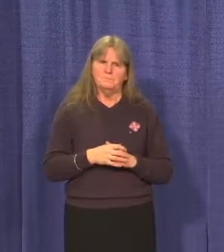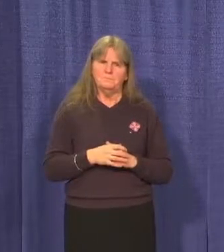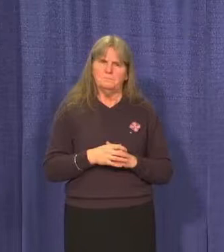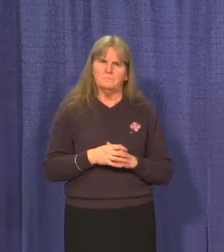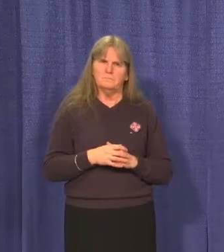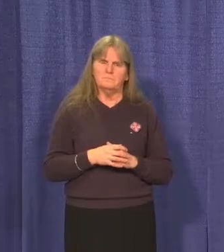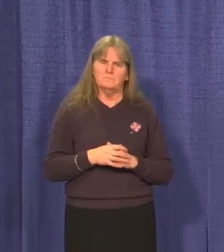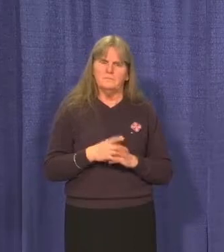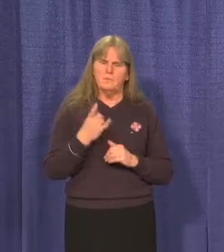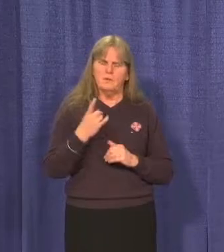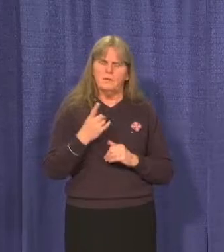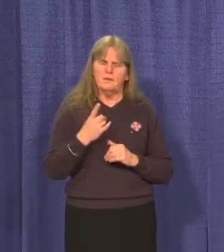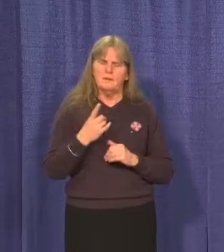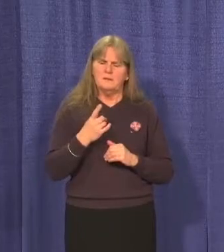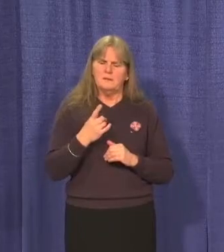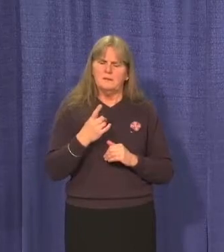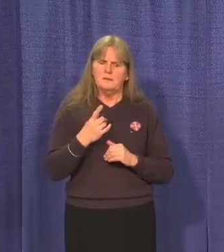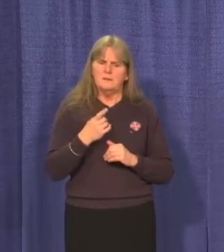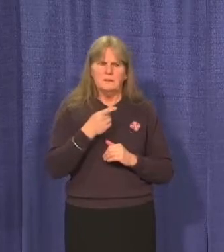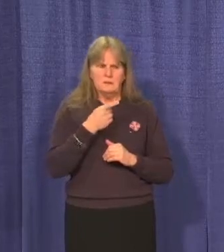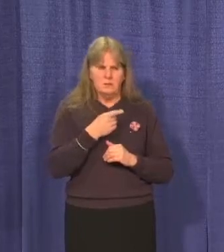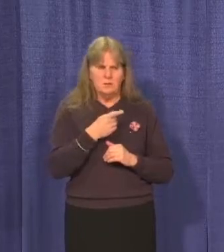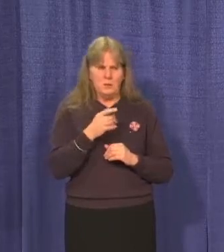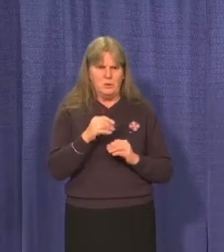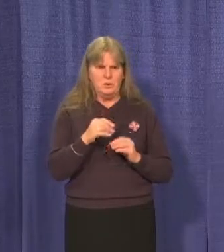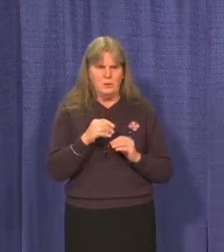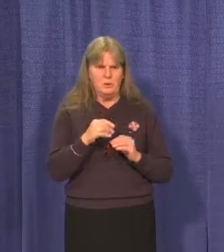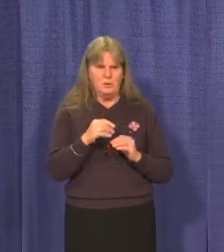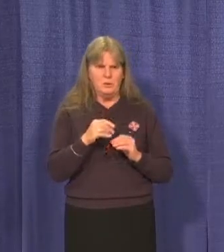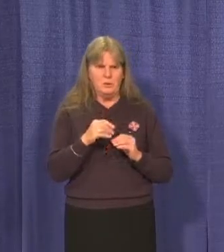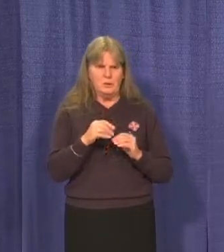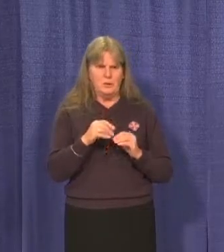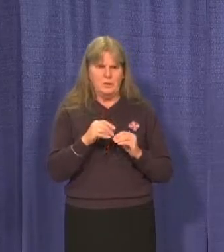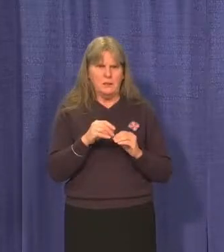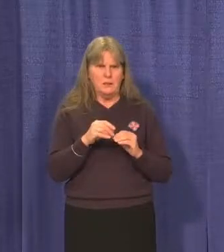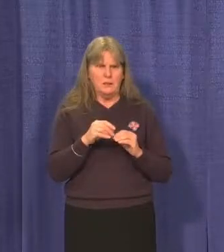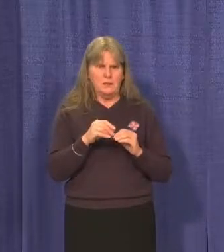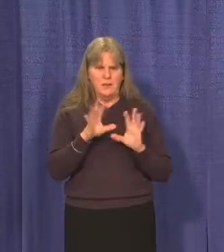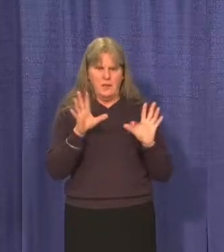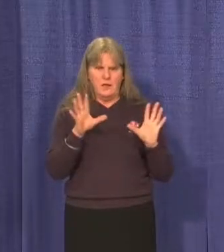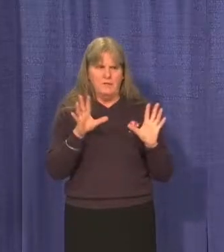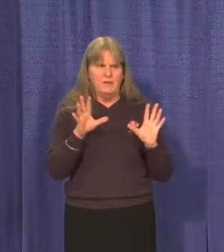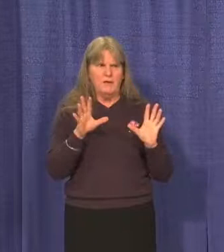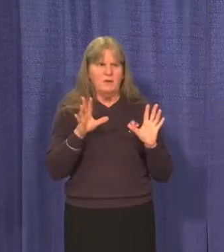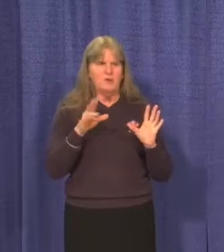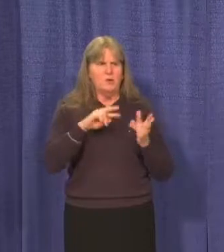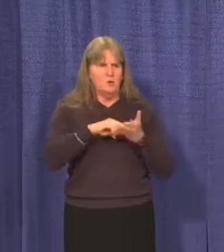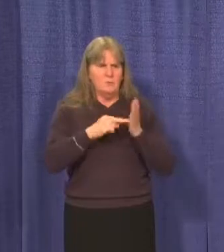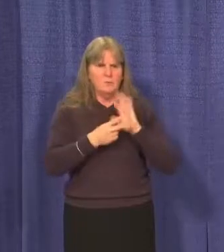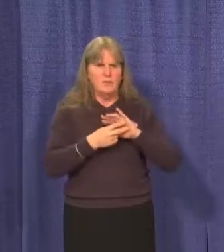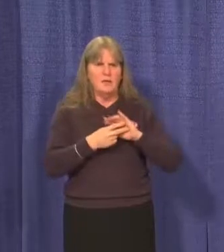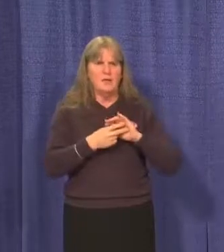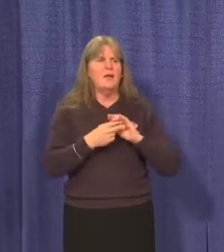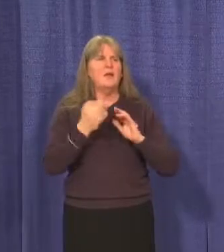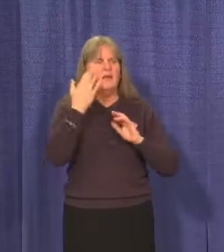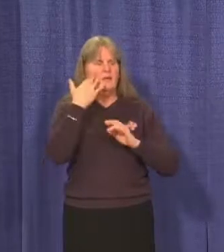Reporter: I guess to clarify what you're saying there, that there will be no changes to self isolation as of yet?